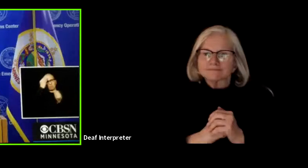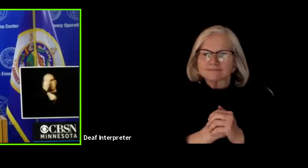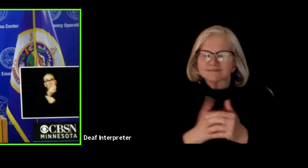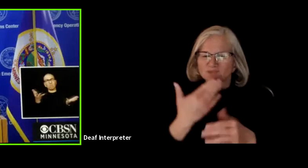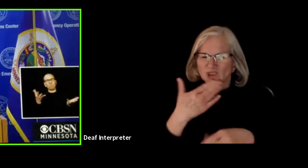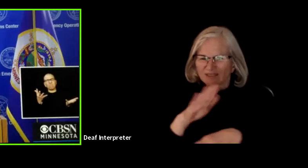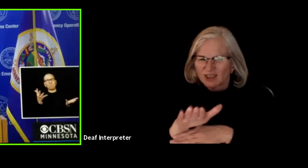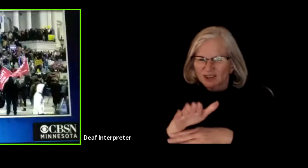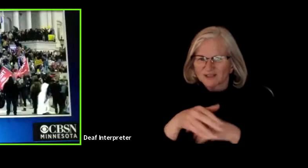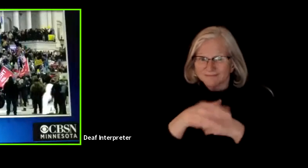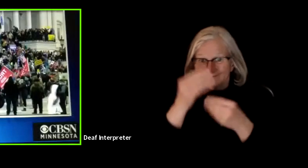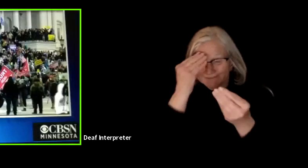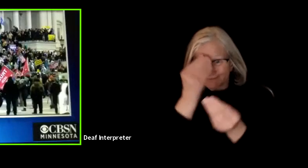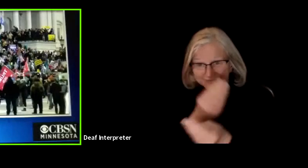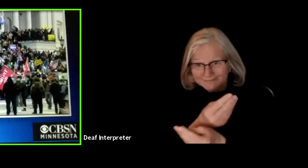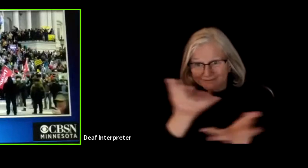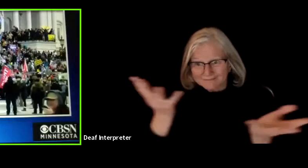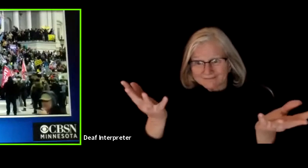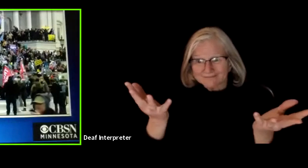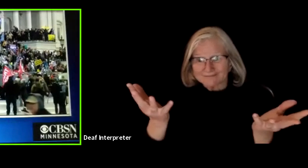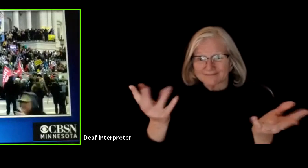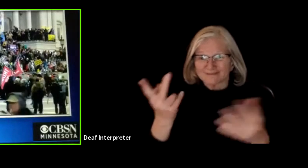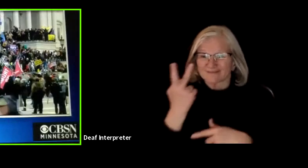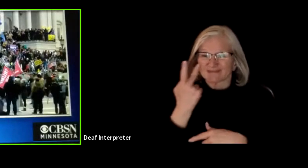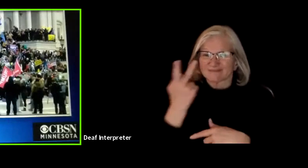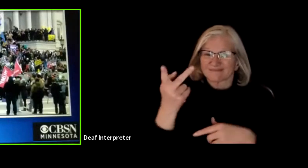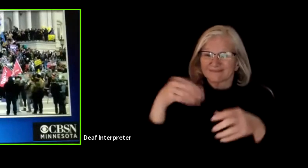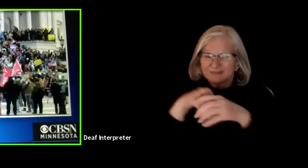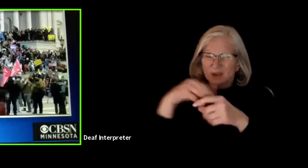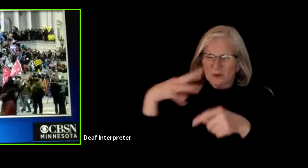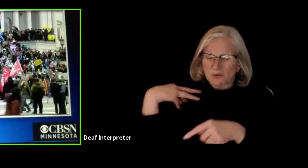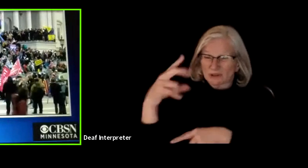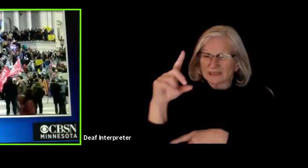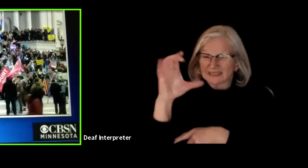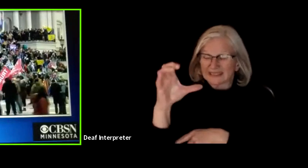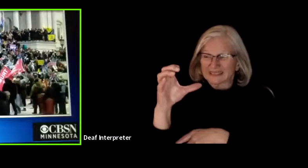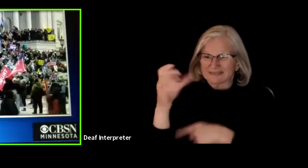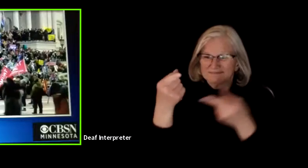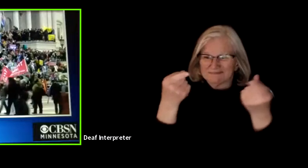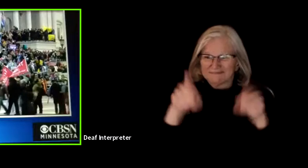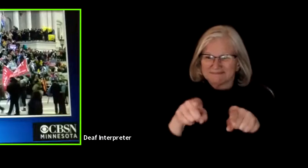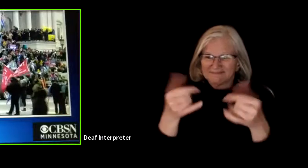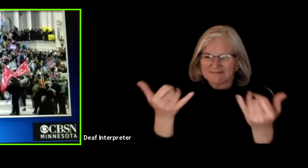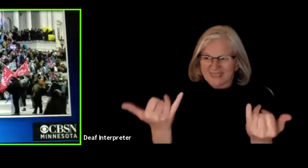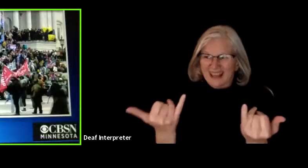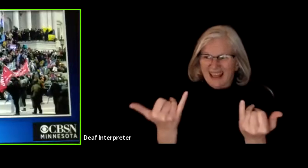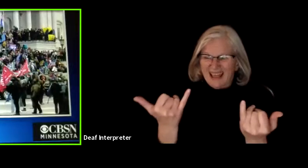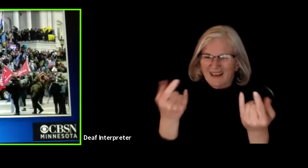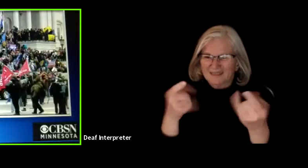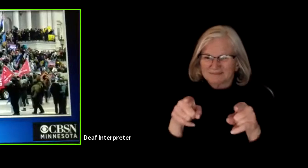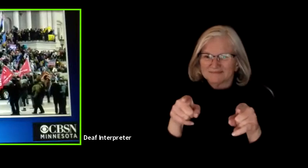OVER THE LAST FEW MINUTES AS WE PREPARED FOR THIS ANNOUNCEMENT TO TALK ABOUT SOME OF THE MEASURES AROUND COVID. I JUST WANT TO TAKE JUST